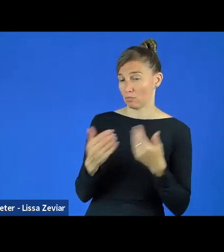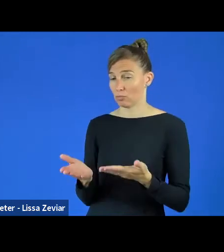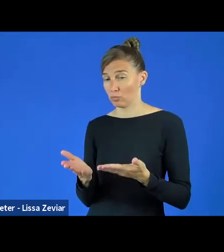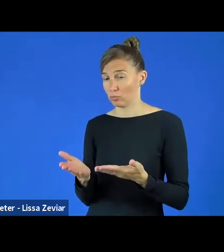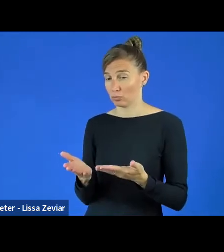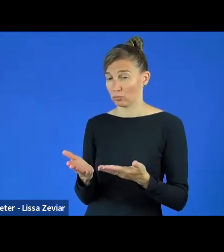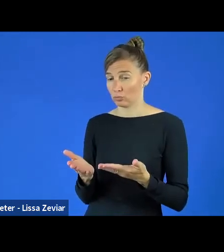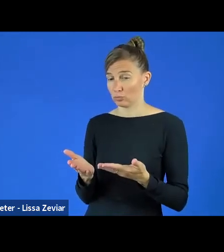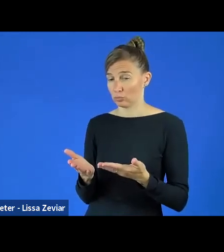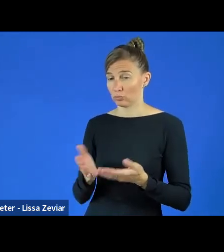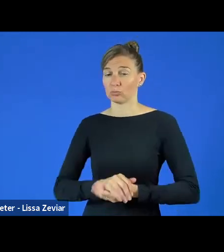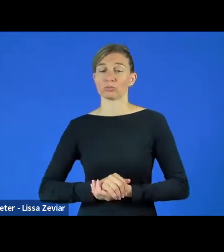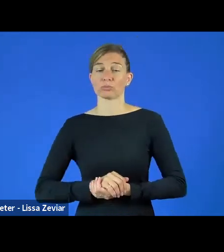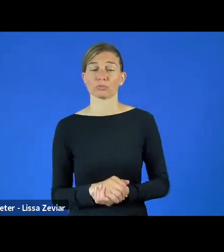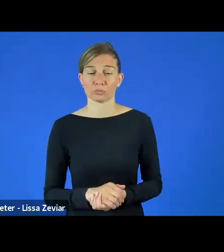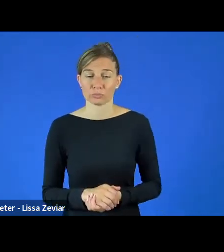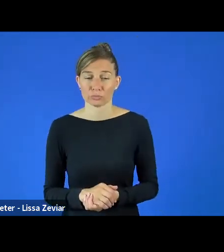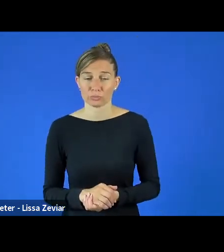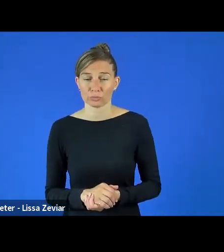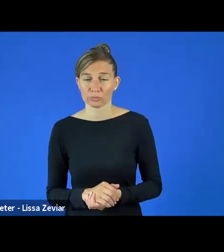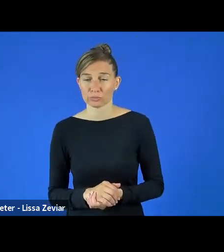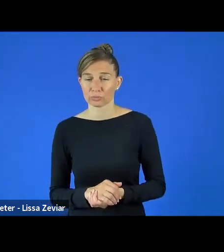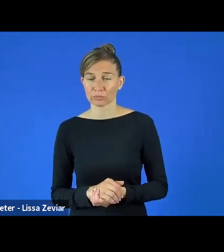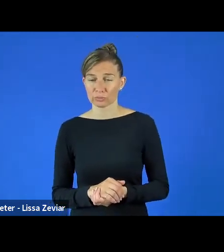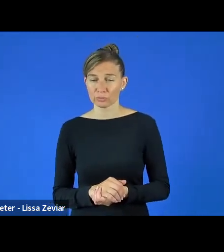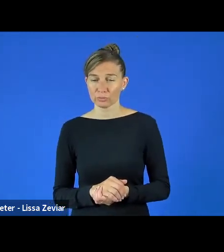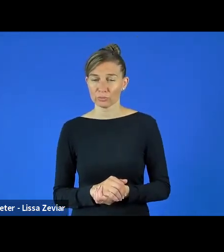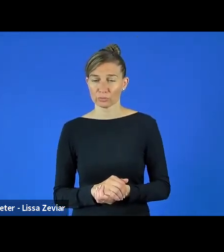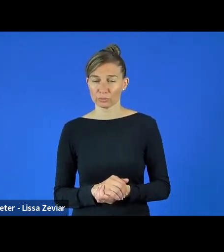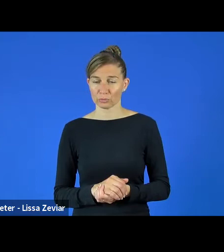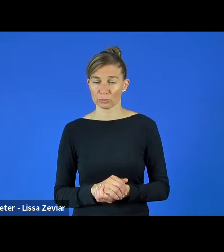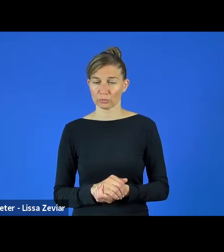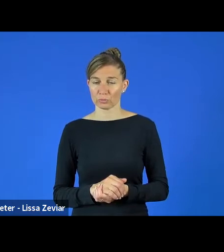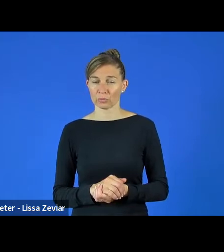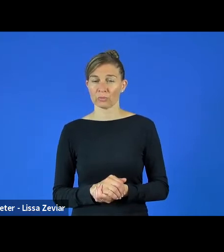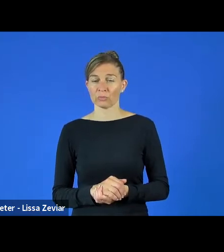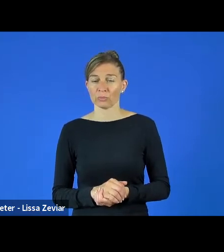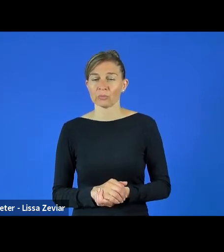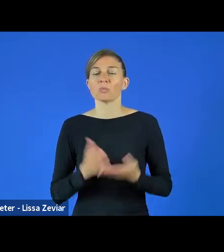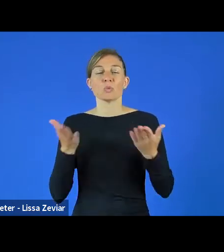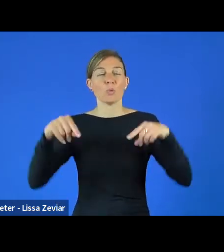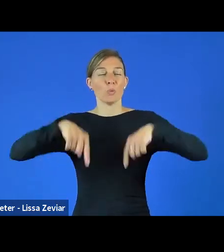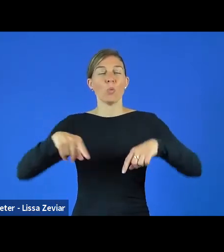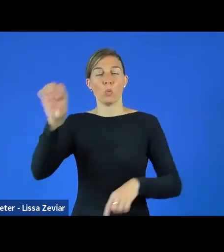It is approved by a recognized body. In Europe we have CEN, CENELEC, ETSI as recognised bodies.